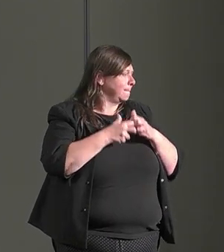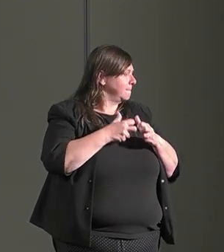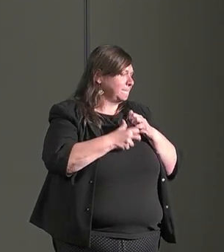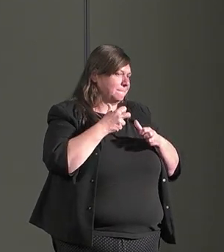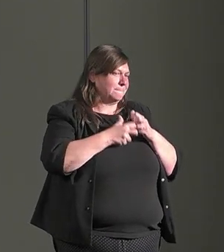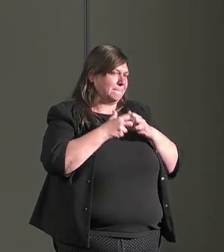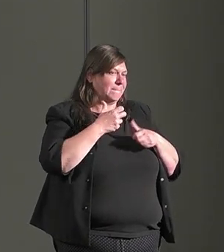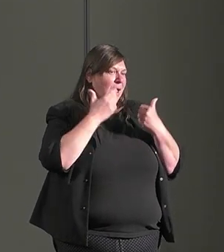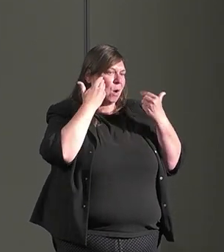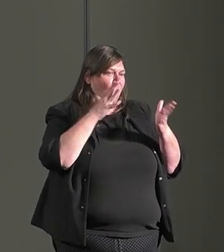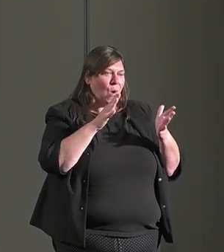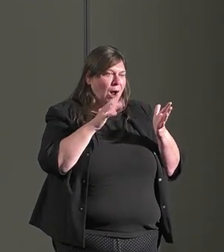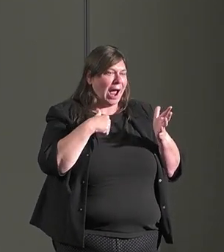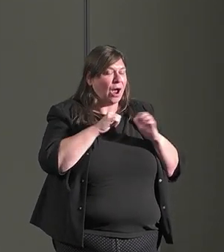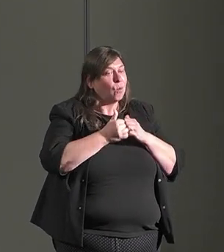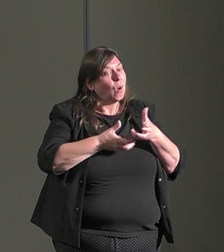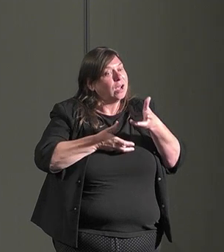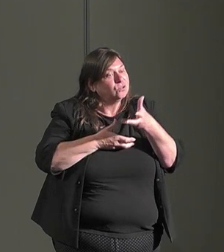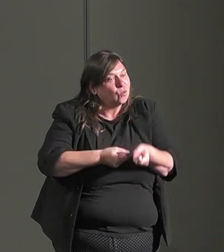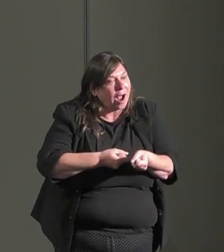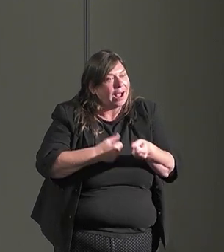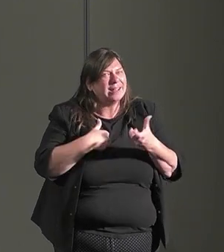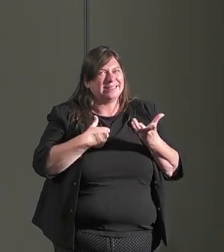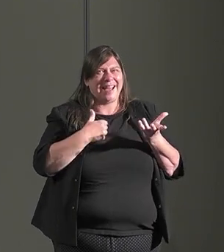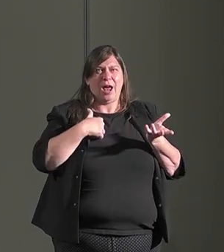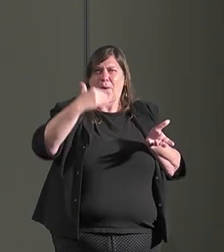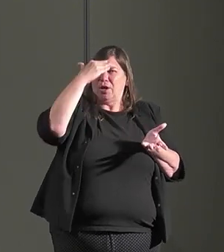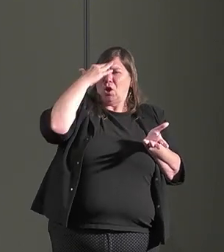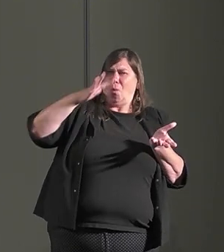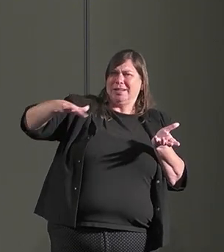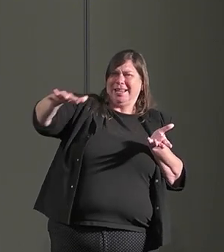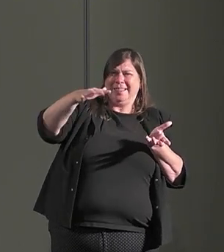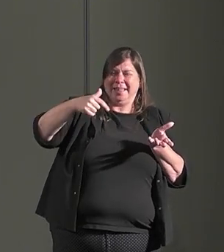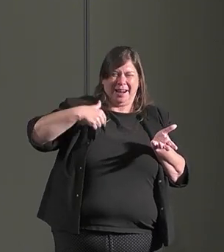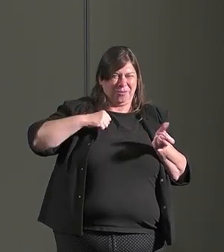how to trust what is out there and know what is out there and make sense what is out there.